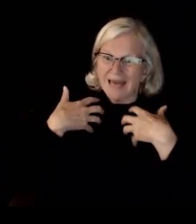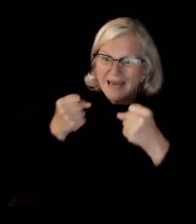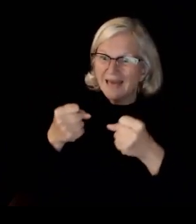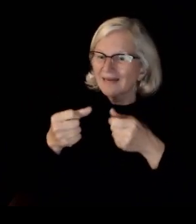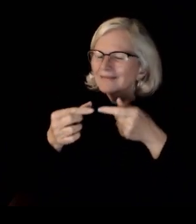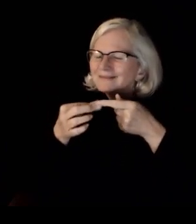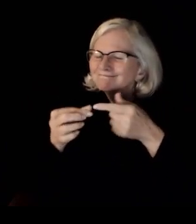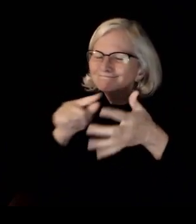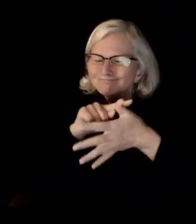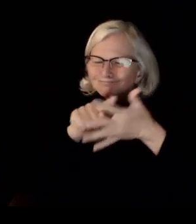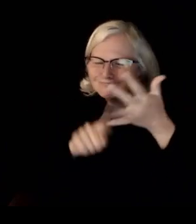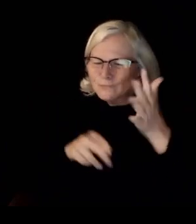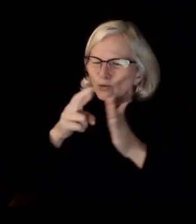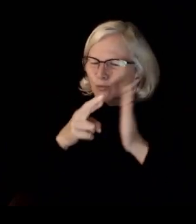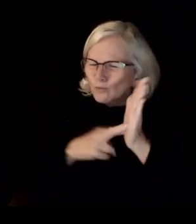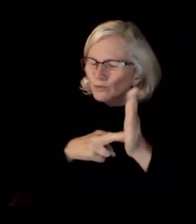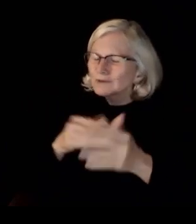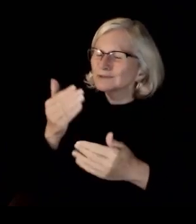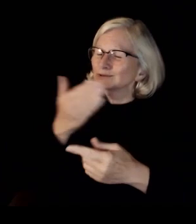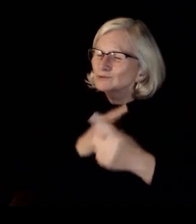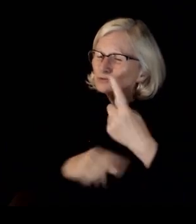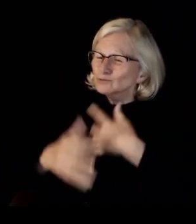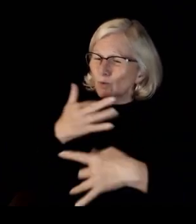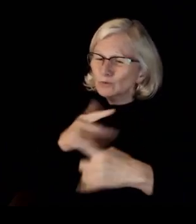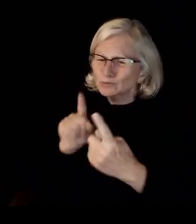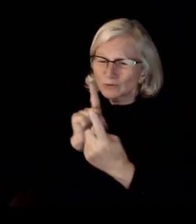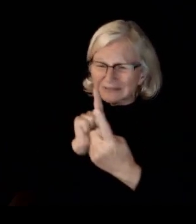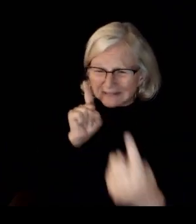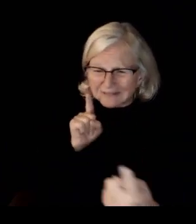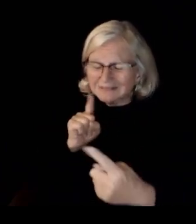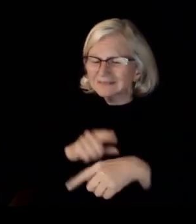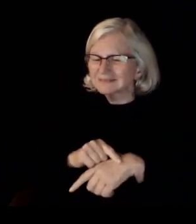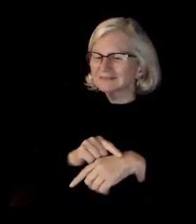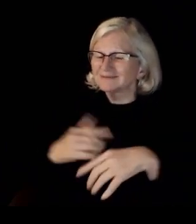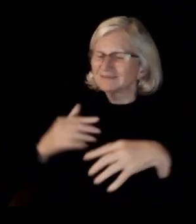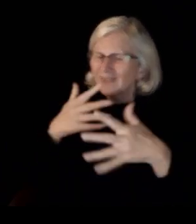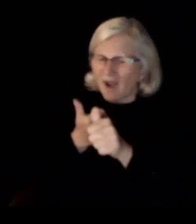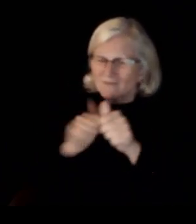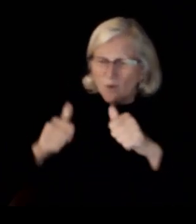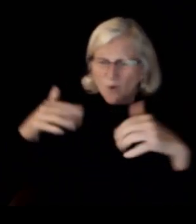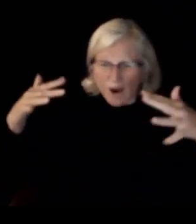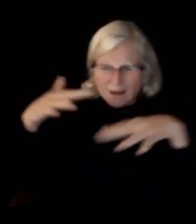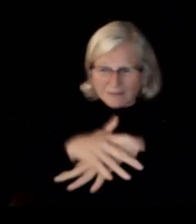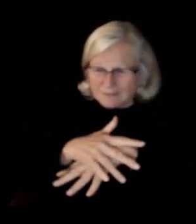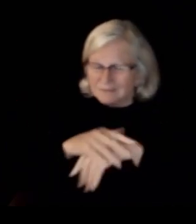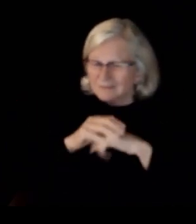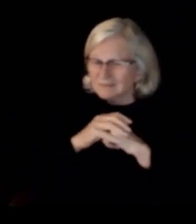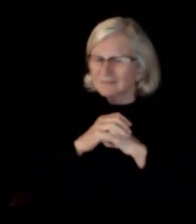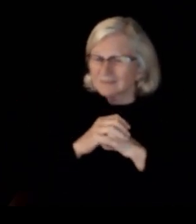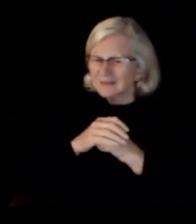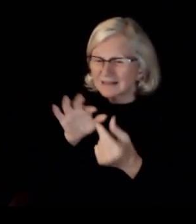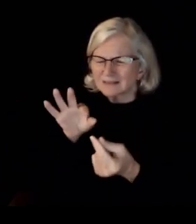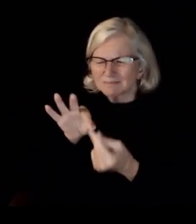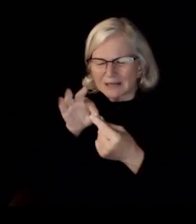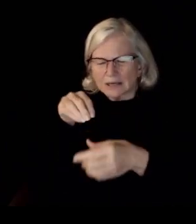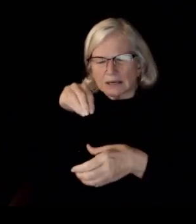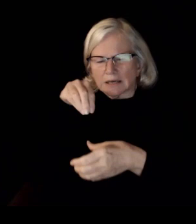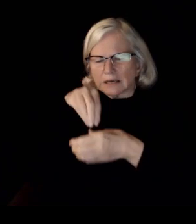contact in crowded spaces, particularly indoors, but really any close contact of long duration